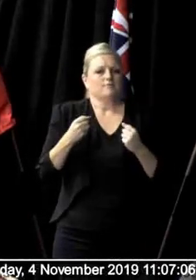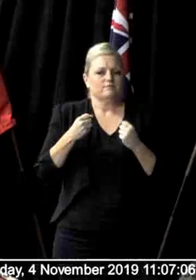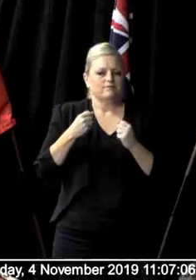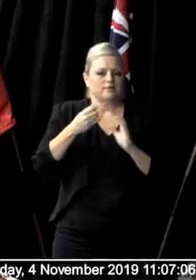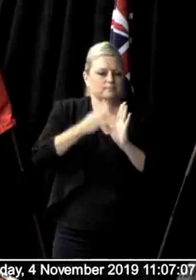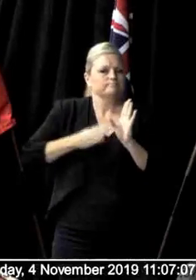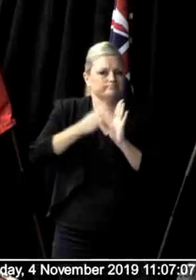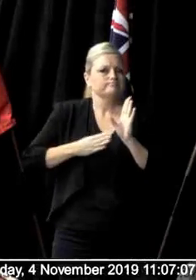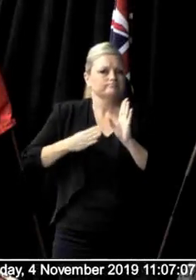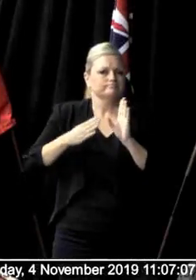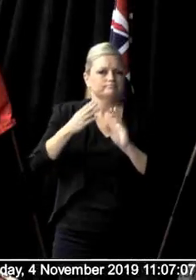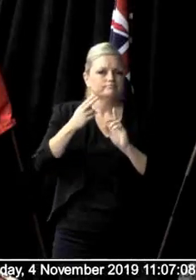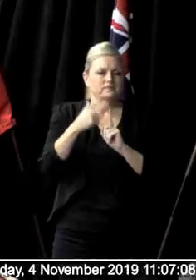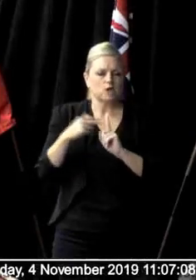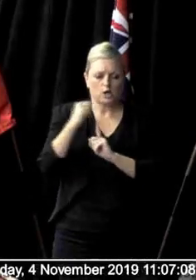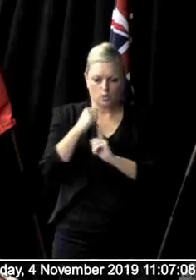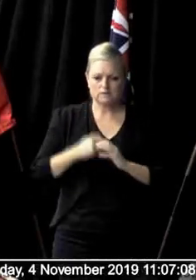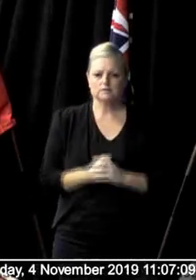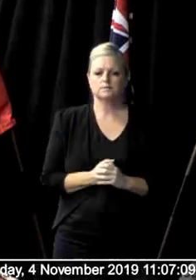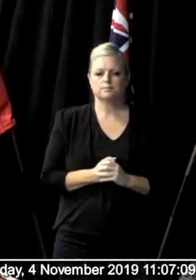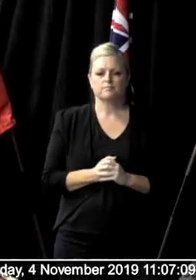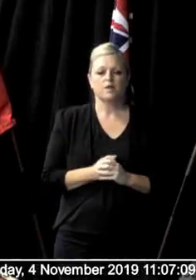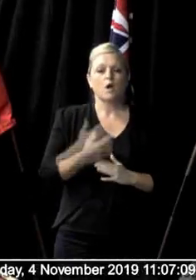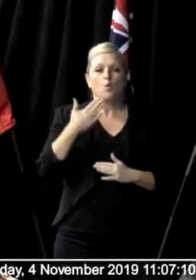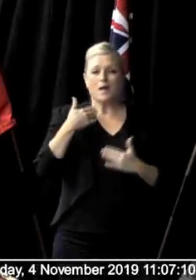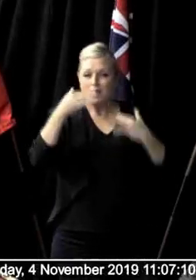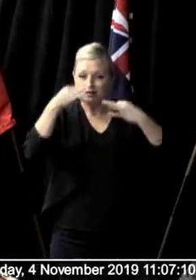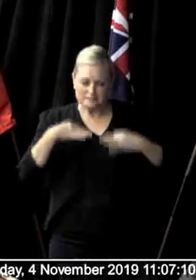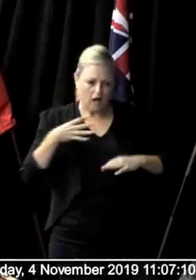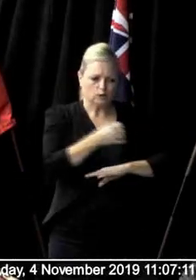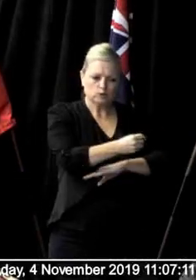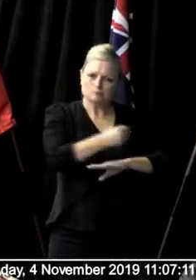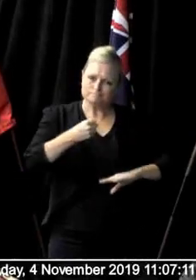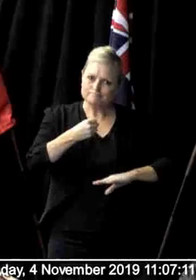The decision to remove from mainstream school is agonising. It often comes down to safety.